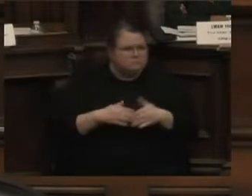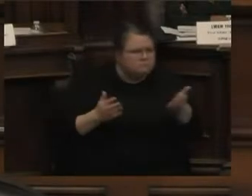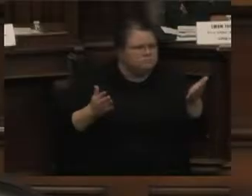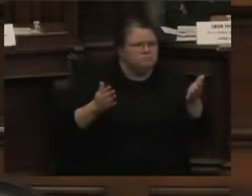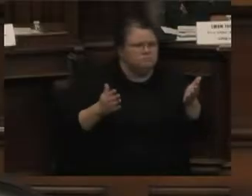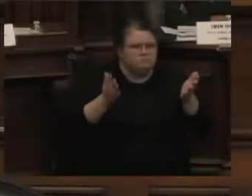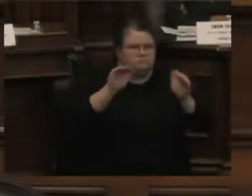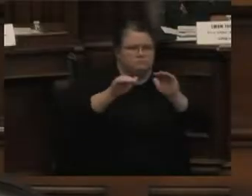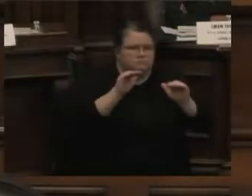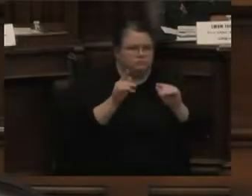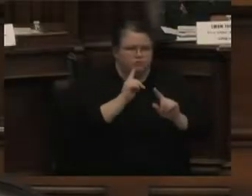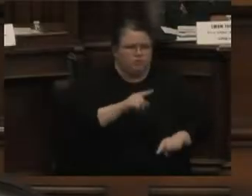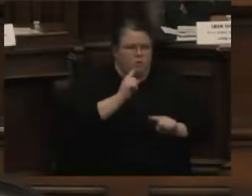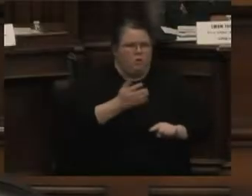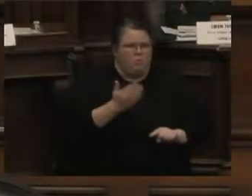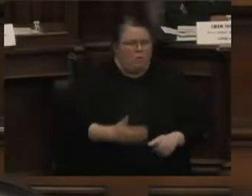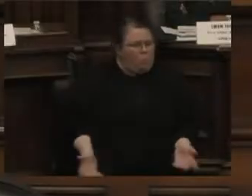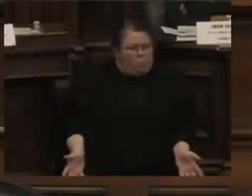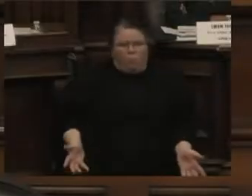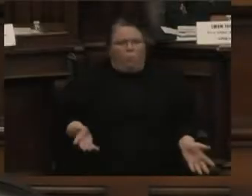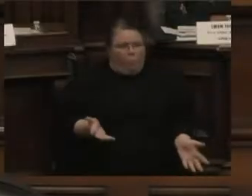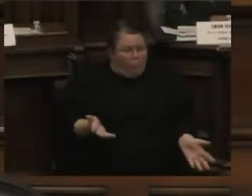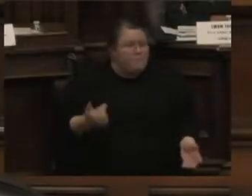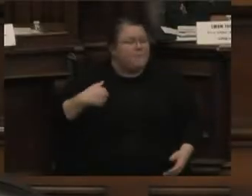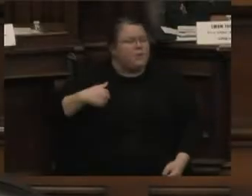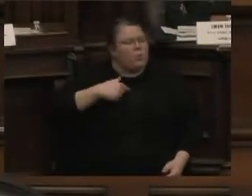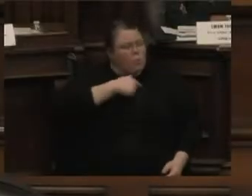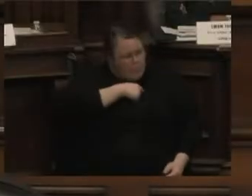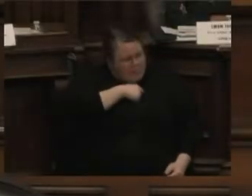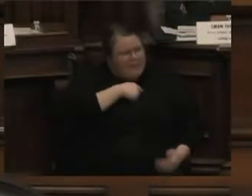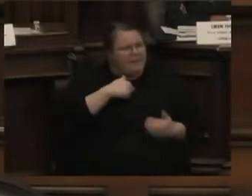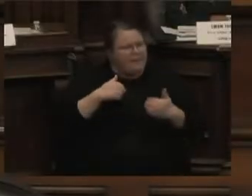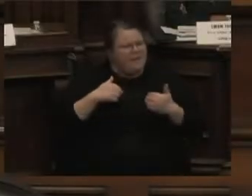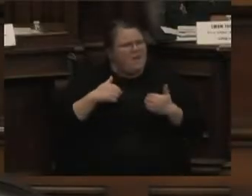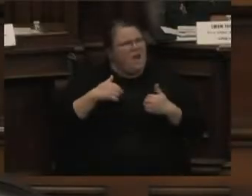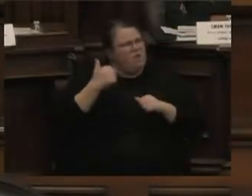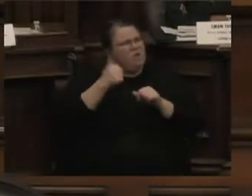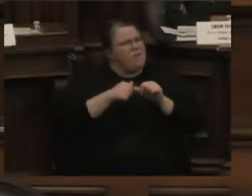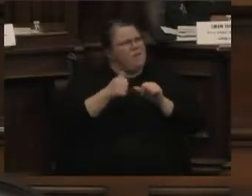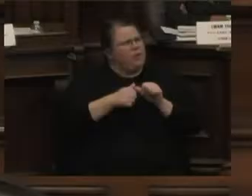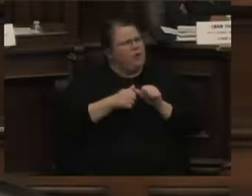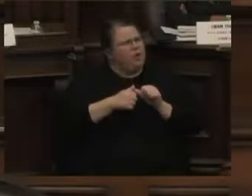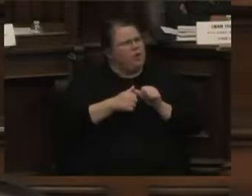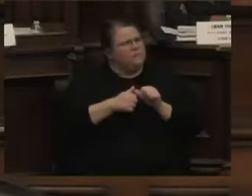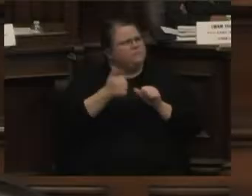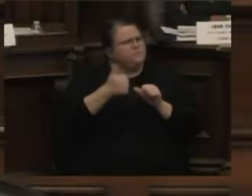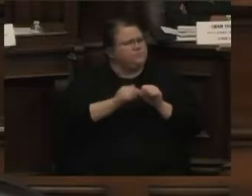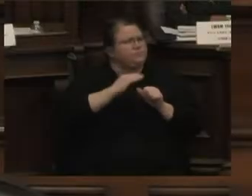your findings to the community, it was like you didn't do your